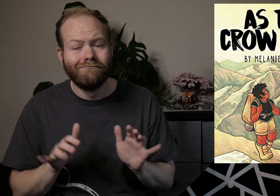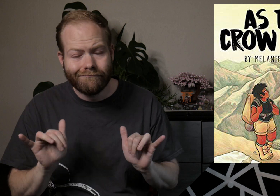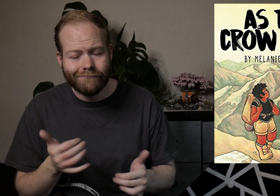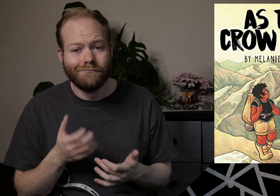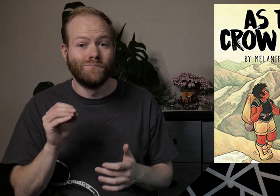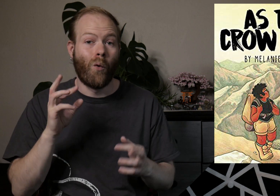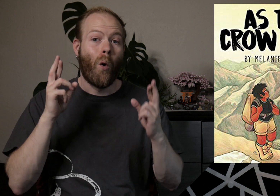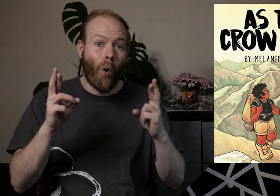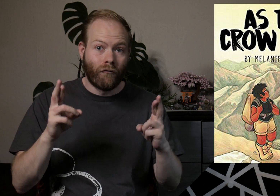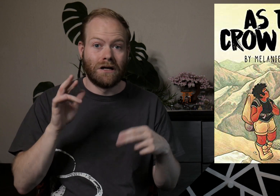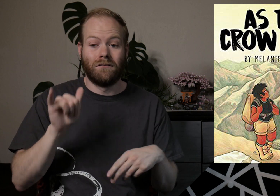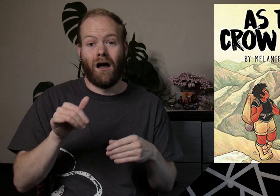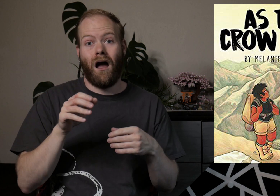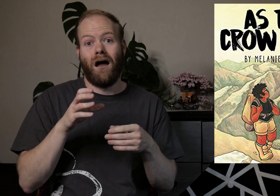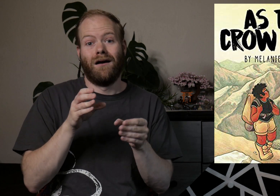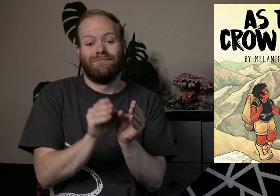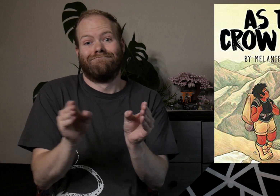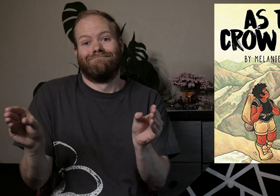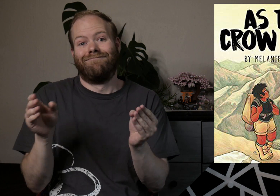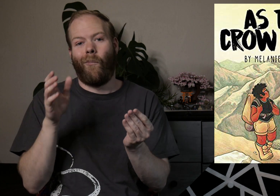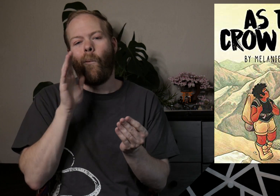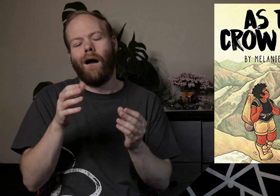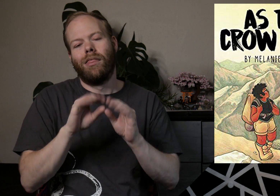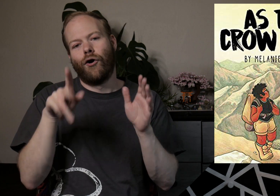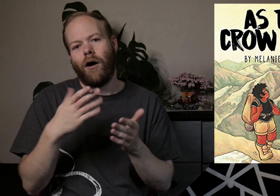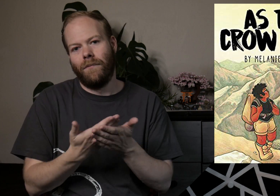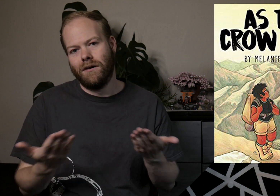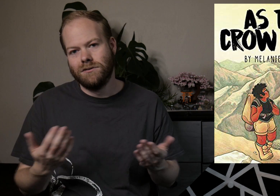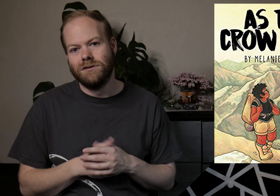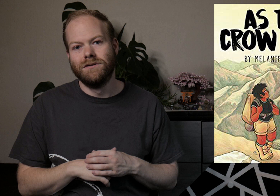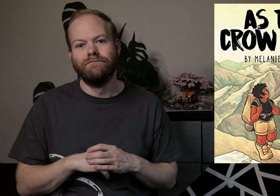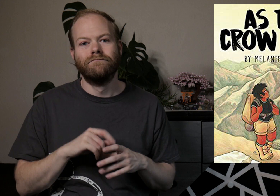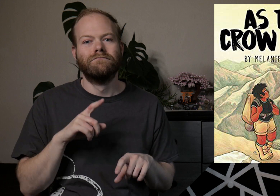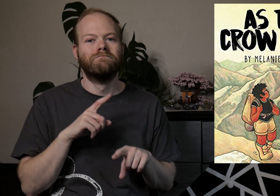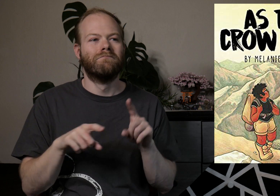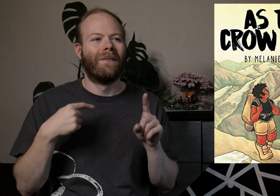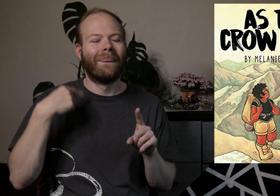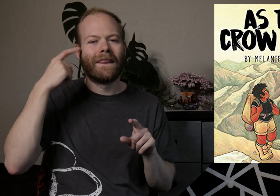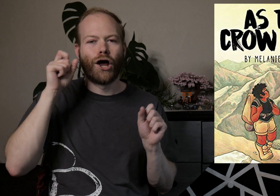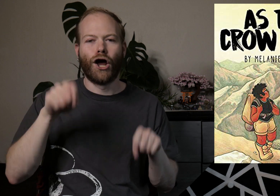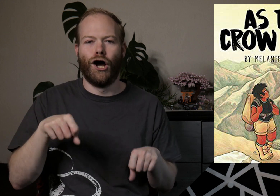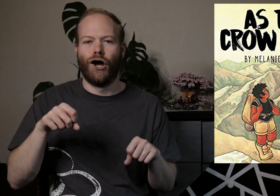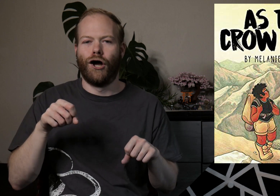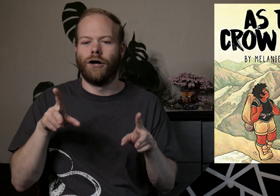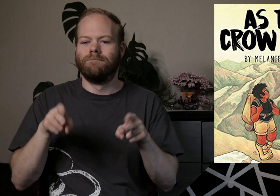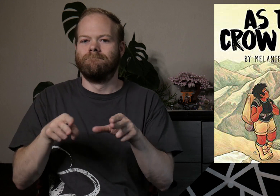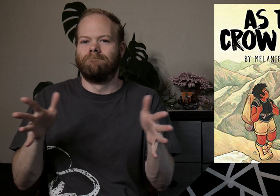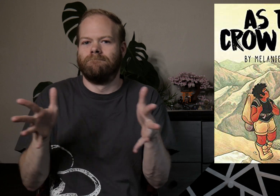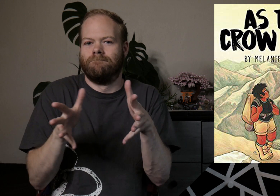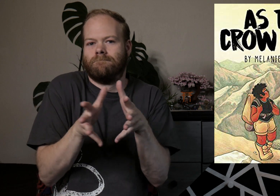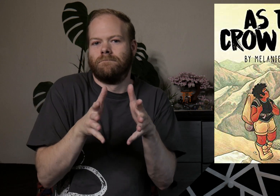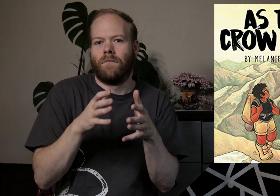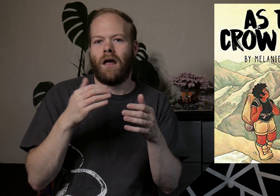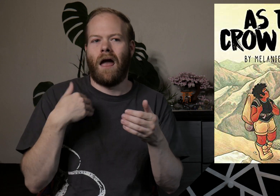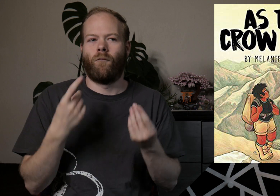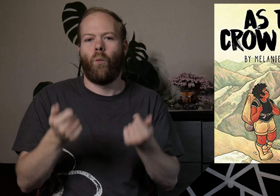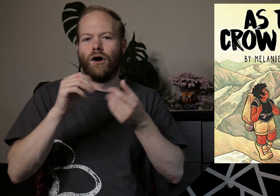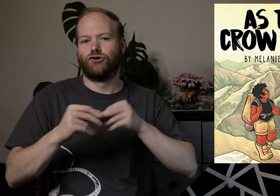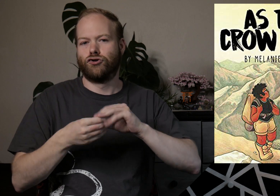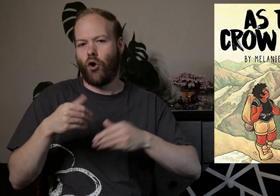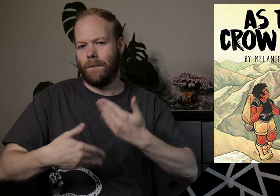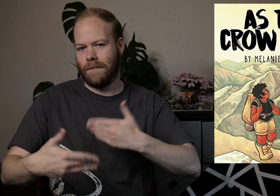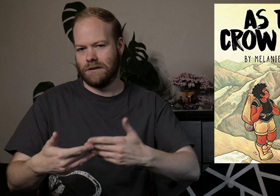So hopefully, the further volumes will clear things up, but I think it could’ve been tightened up and had a quicker story pace.